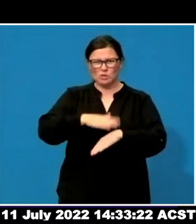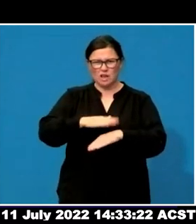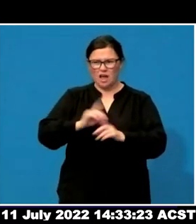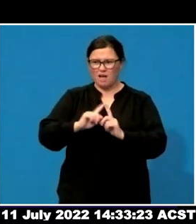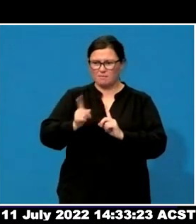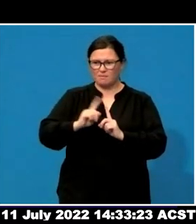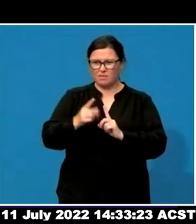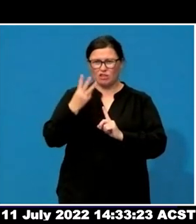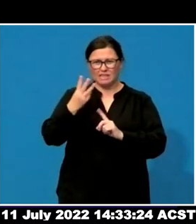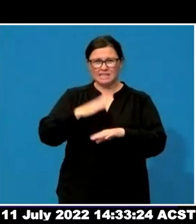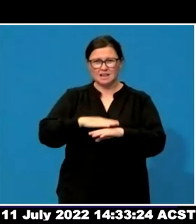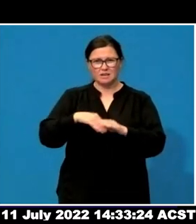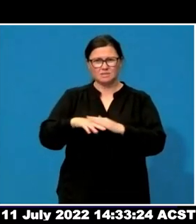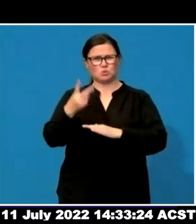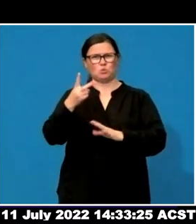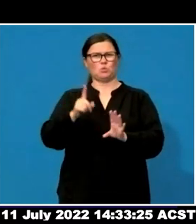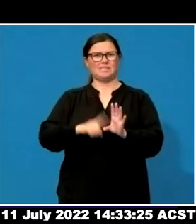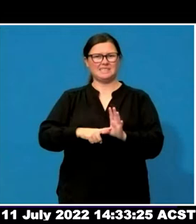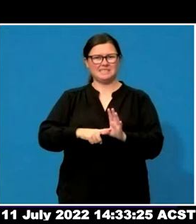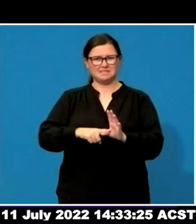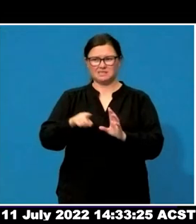home. JOAN: Mmm. MR GRIFFIN: When it's up the highway?